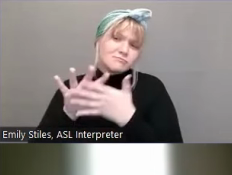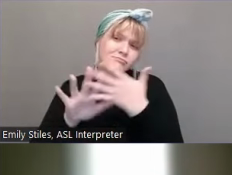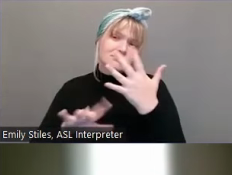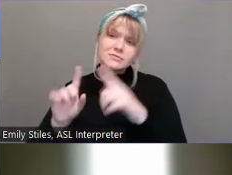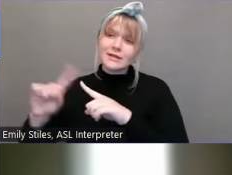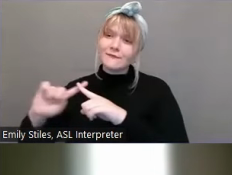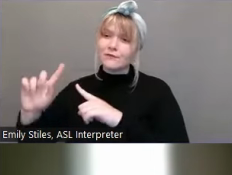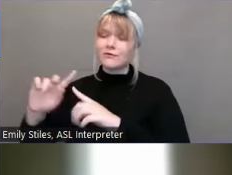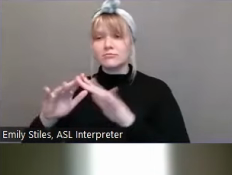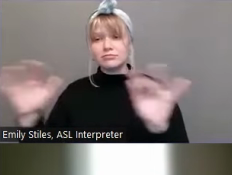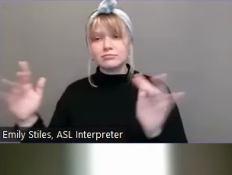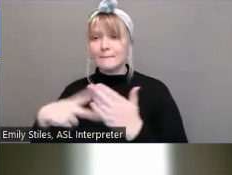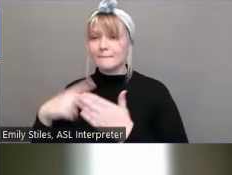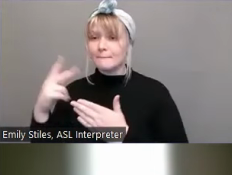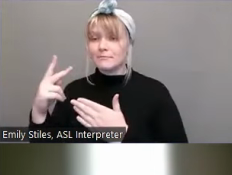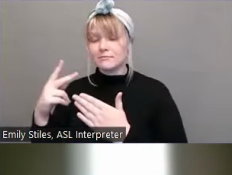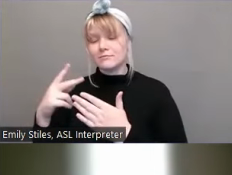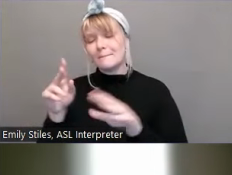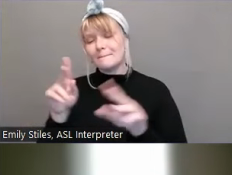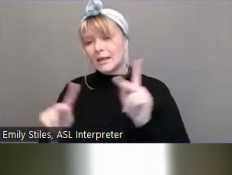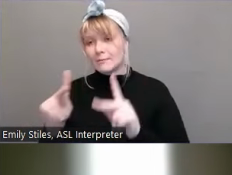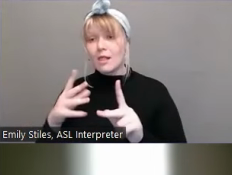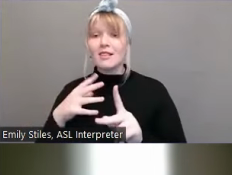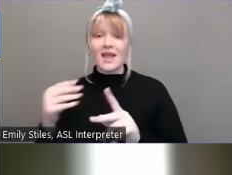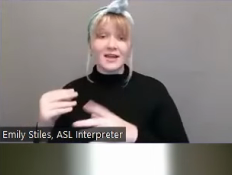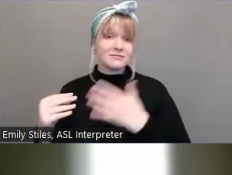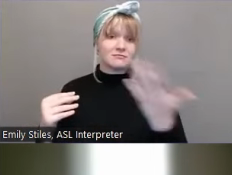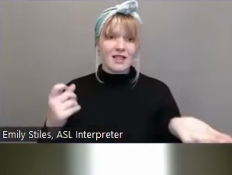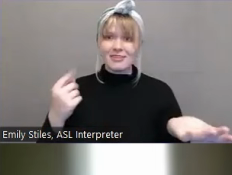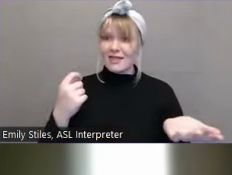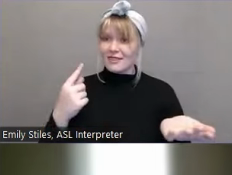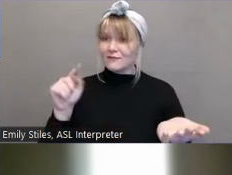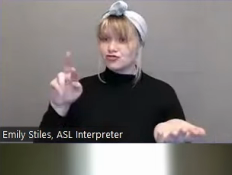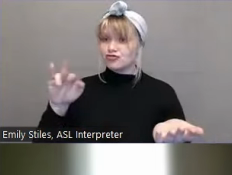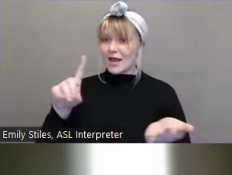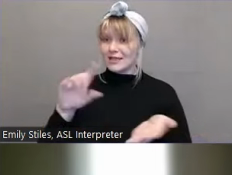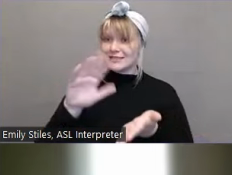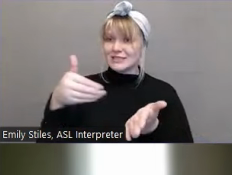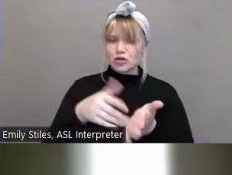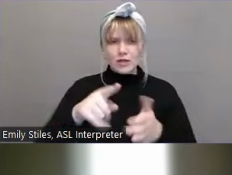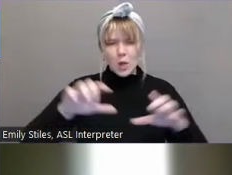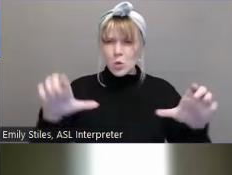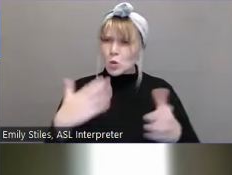The other 11 TRAID centers are doing work in their various regions that work with people